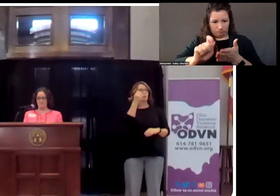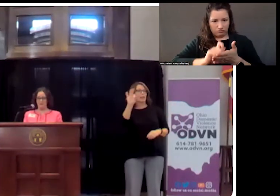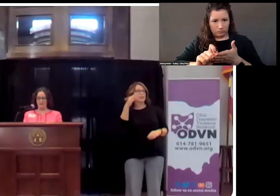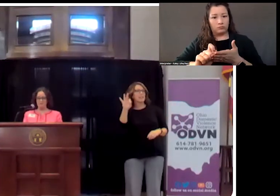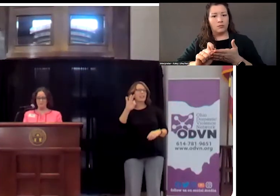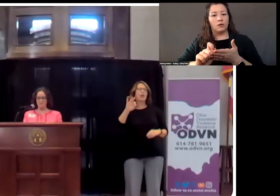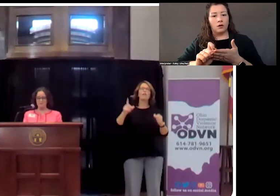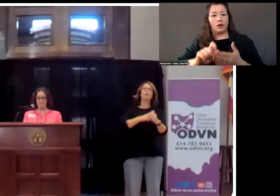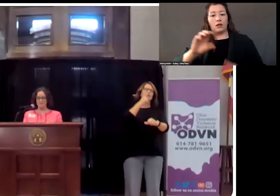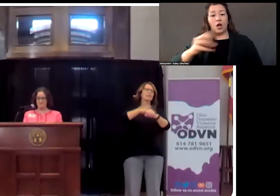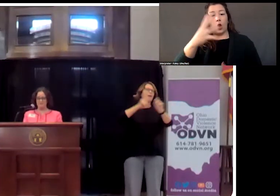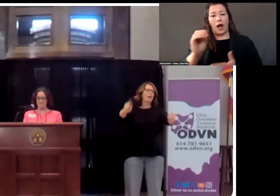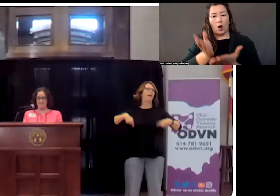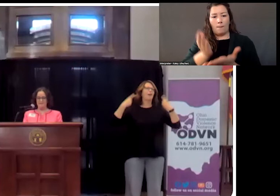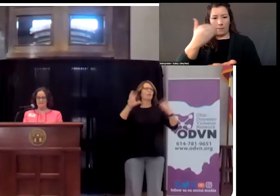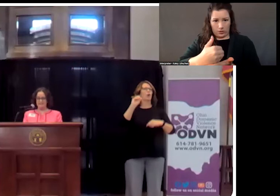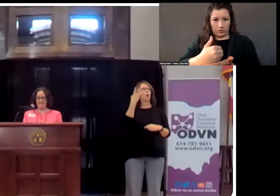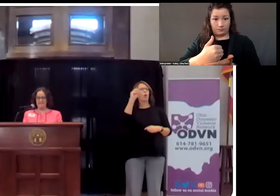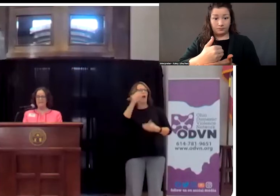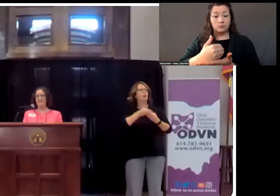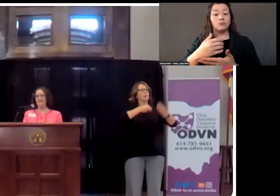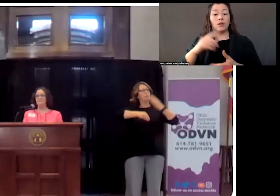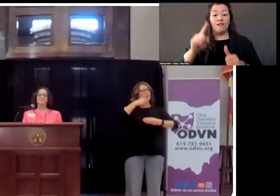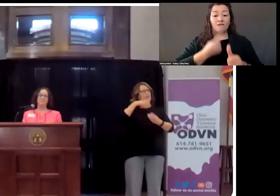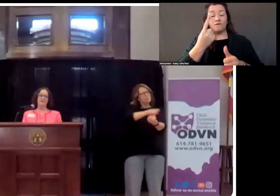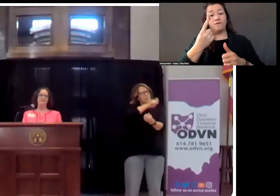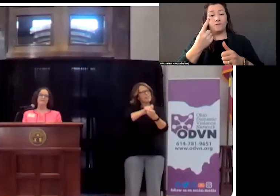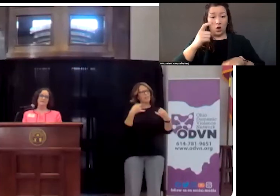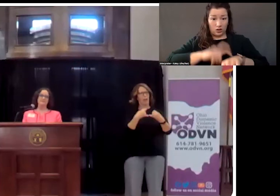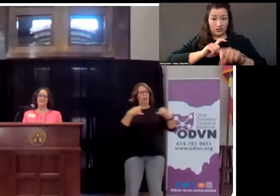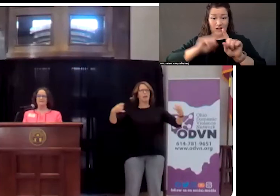Ohio's budget included a dedicated line item to fund our domestic violence